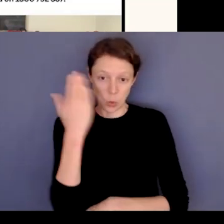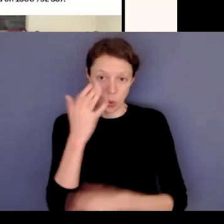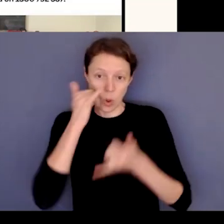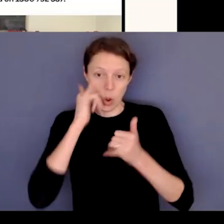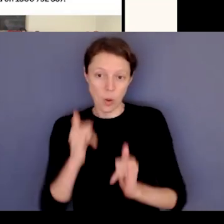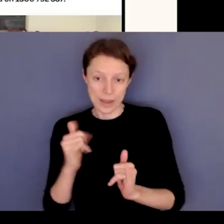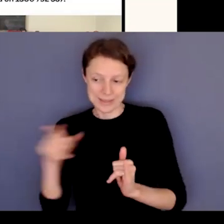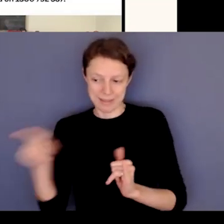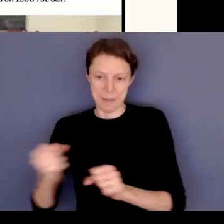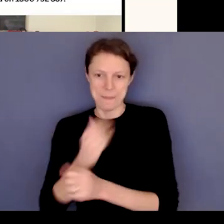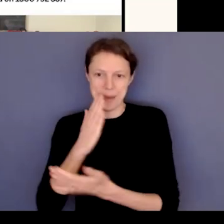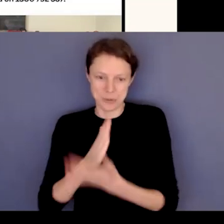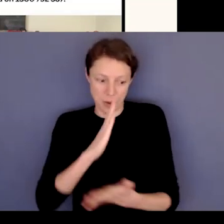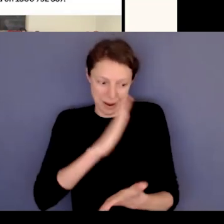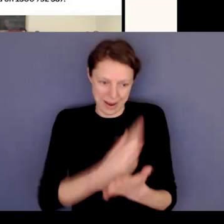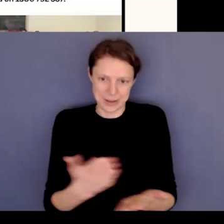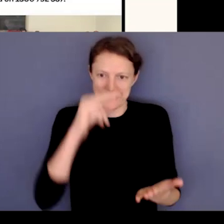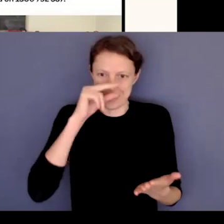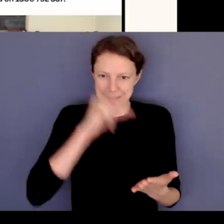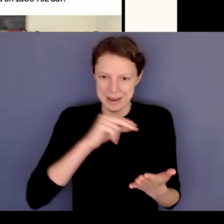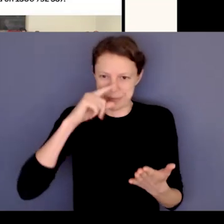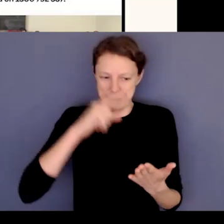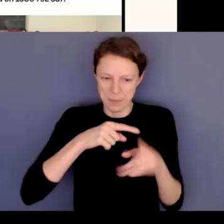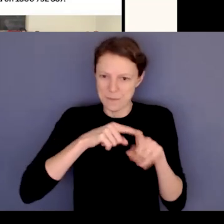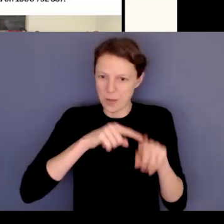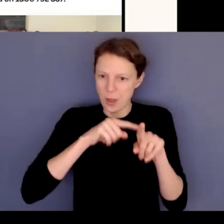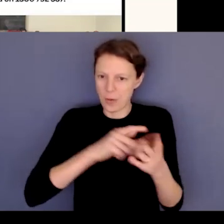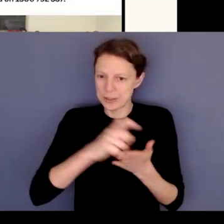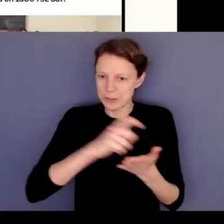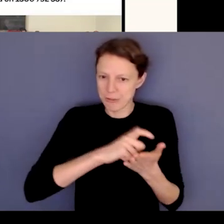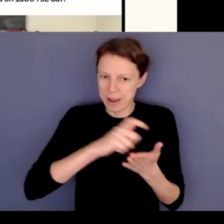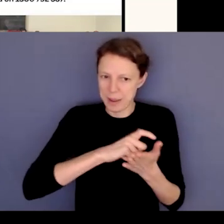following our Instagram page, we do also have a number of kind of